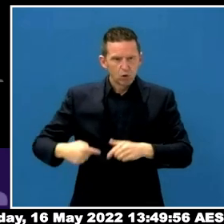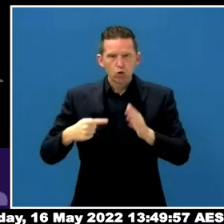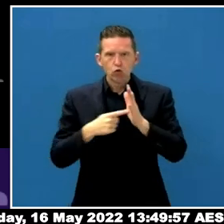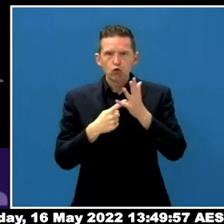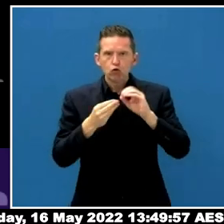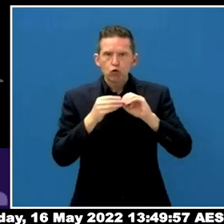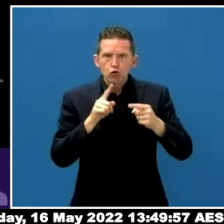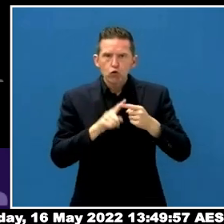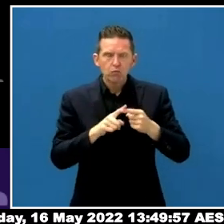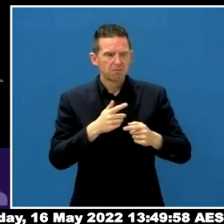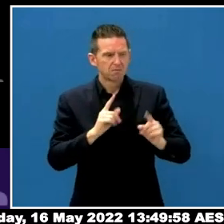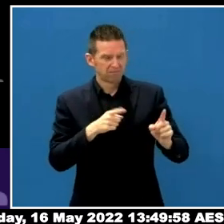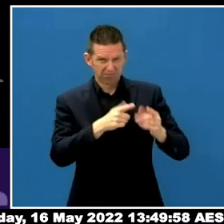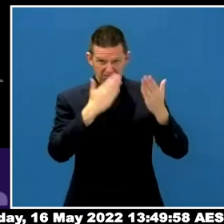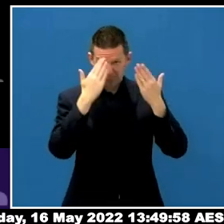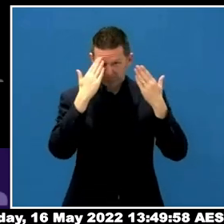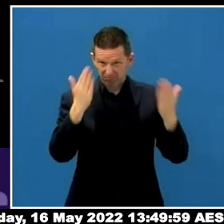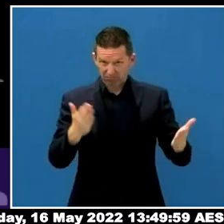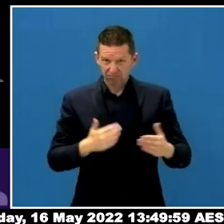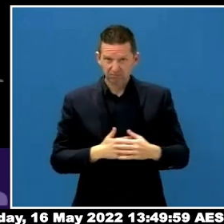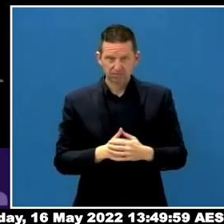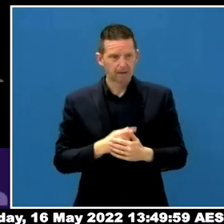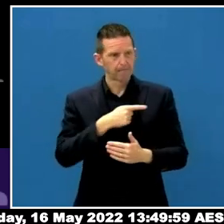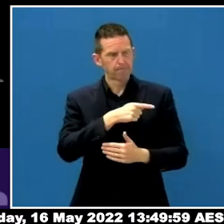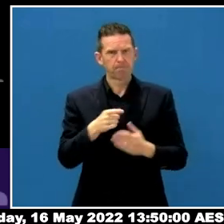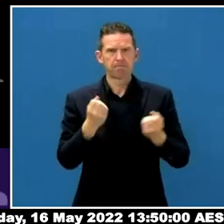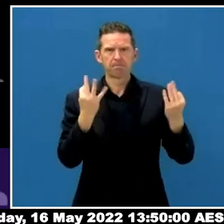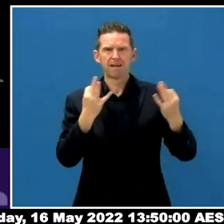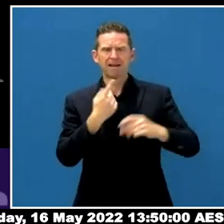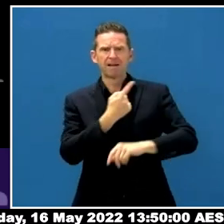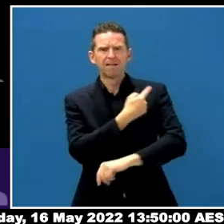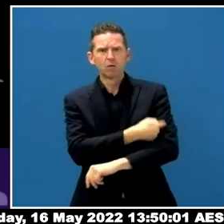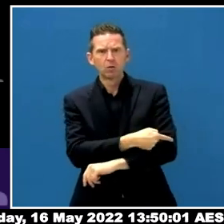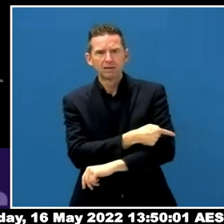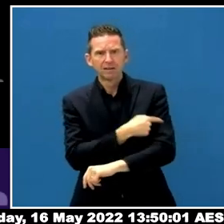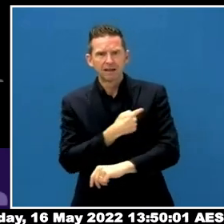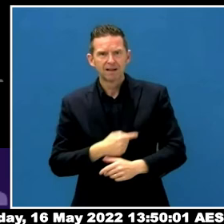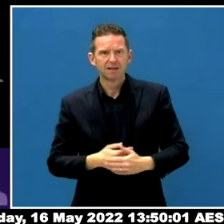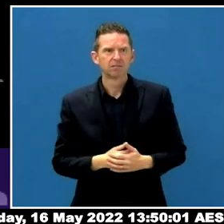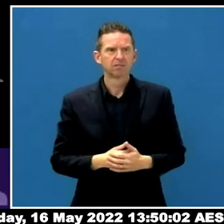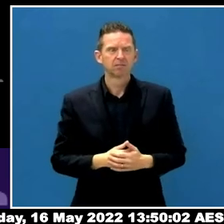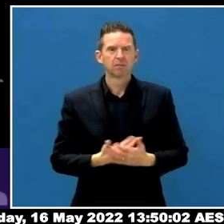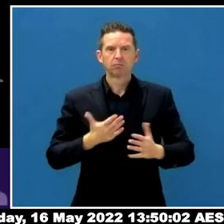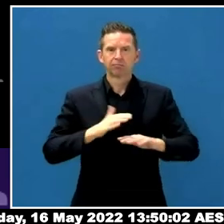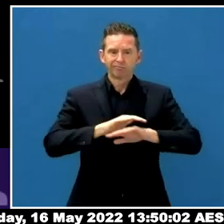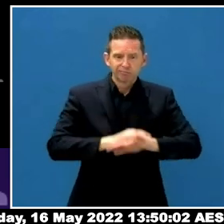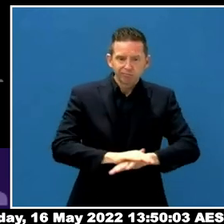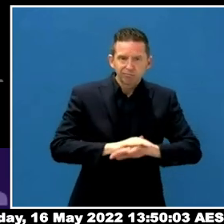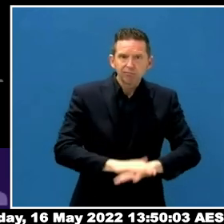They didn't have first aid CPR training or anything like that. How do you know that, Lilly?